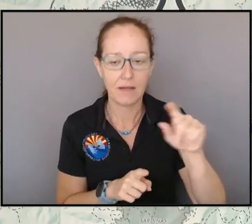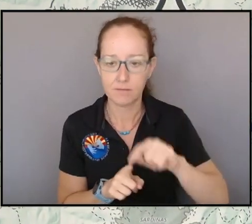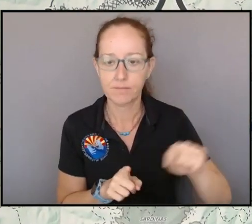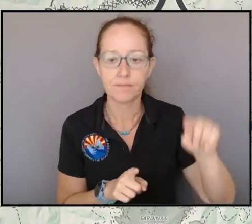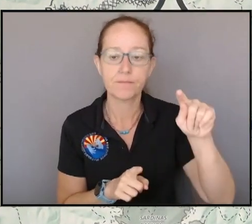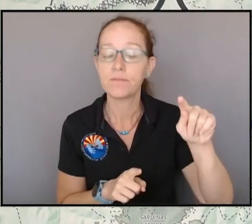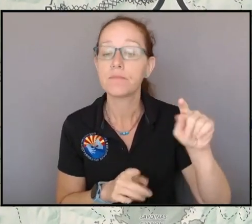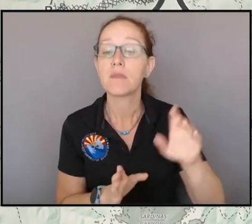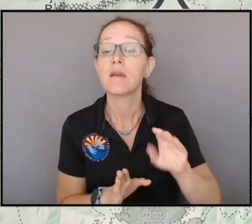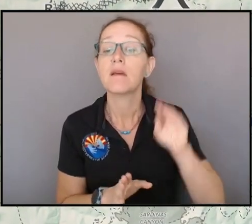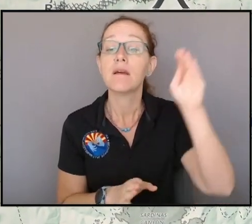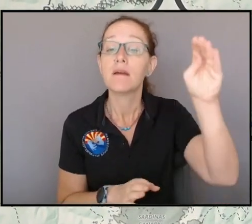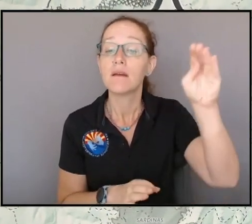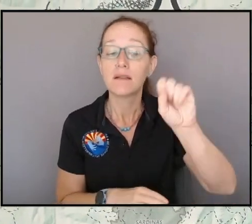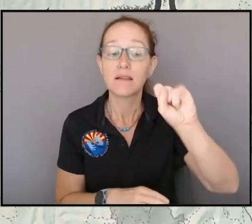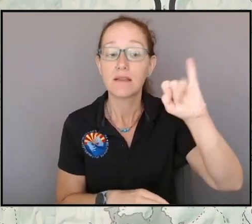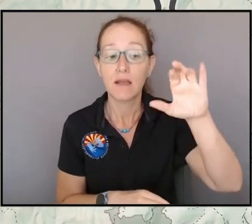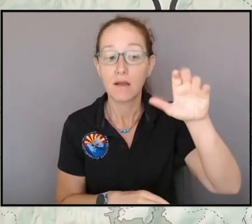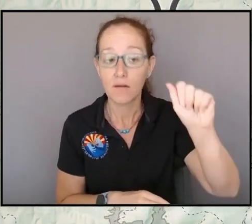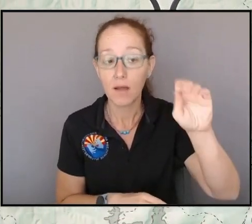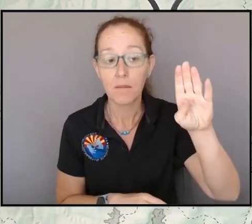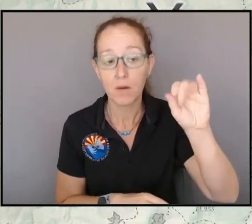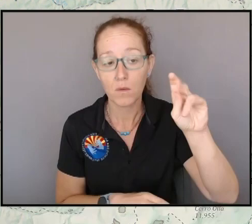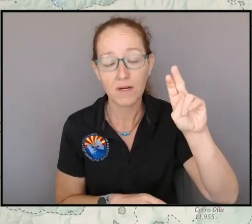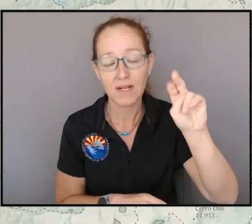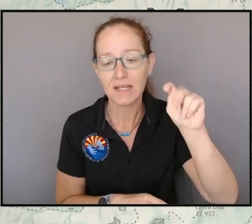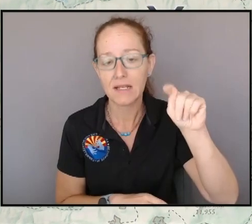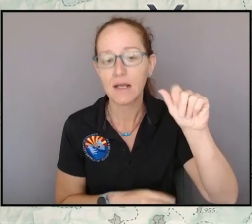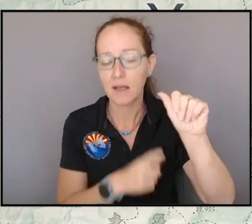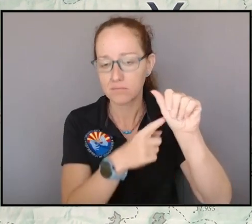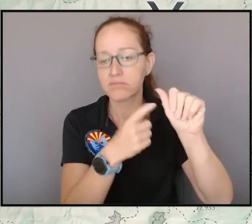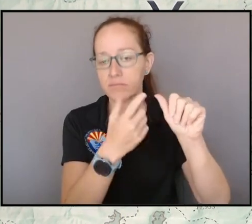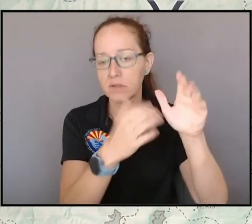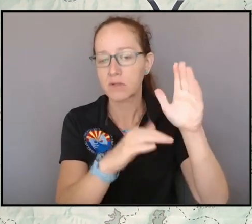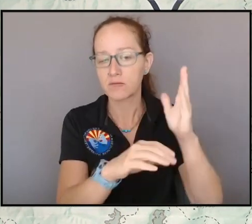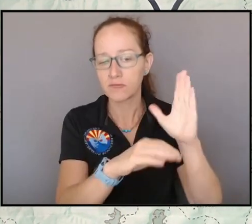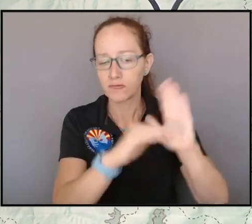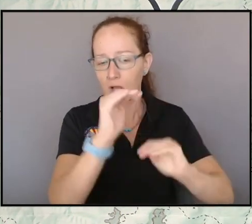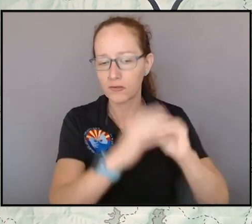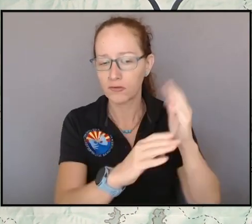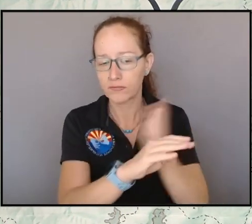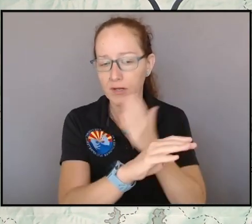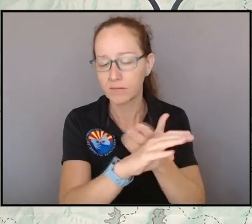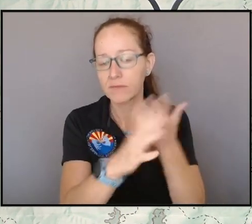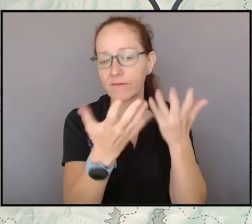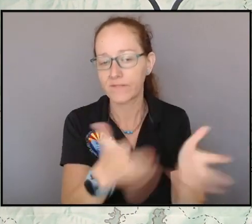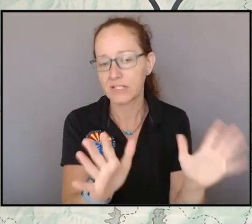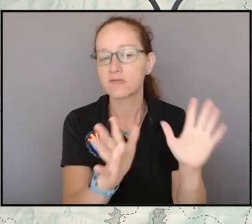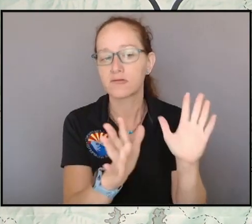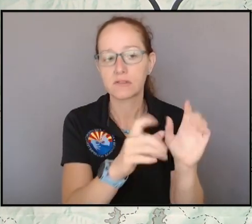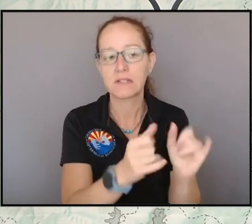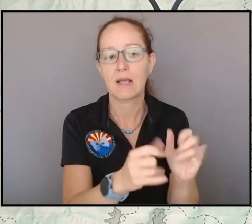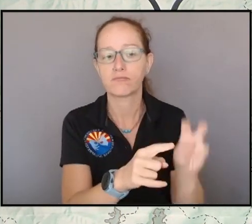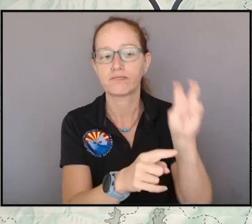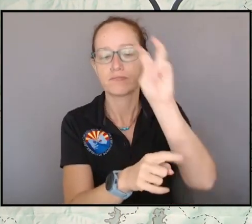working their way north. Yesterday, you know, during those red flag conditions we did have a little bit of roll out in